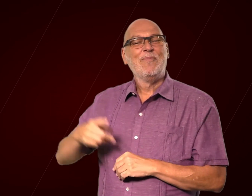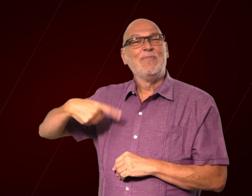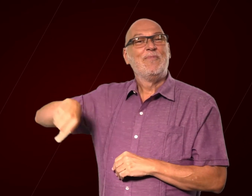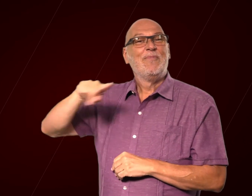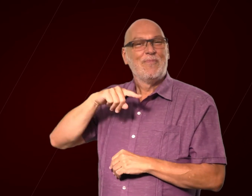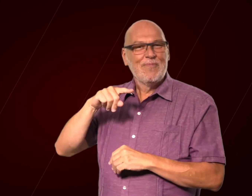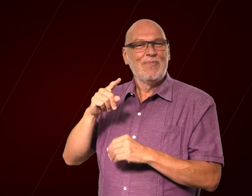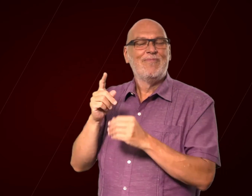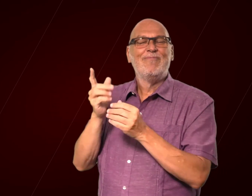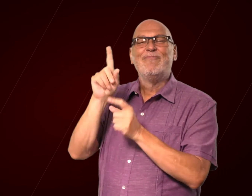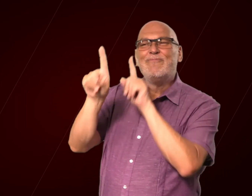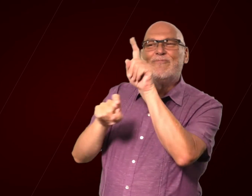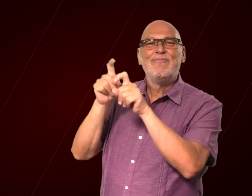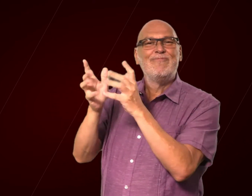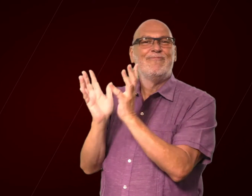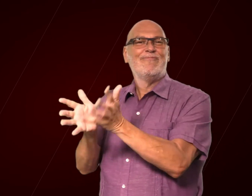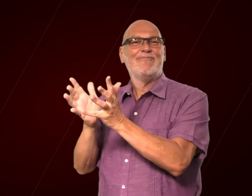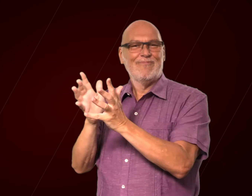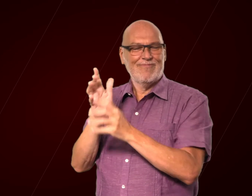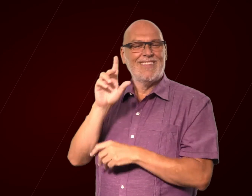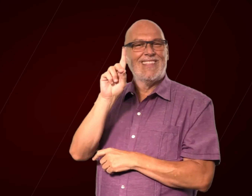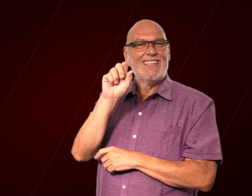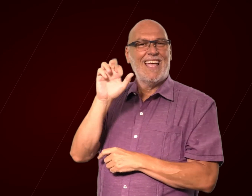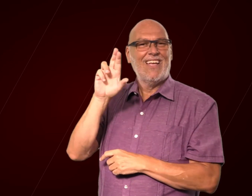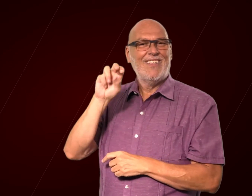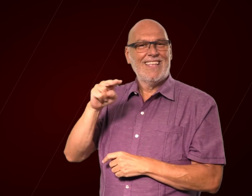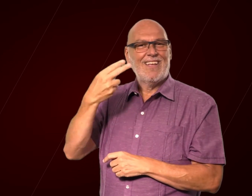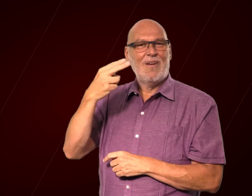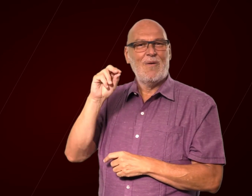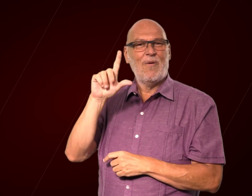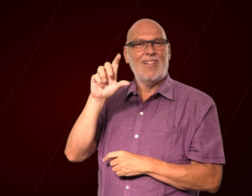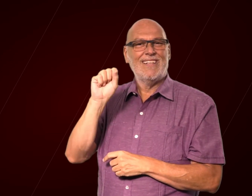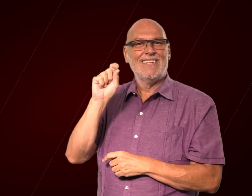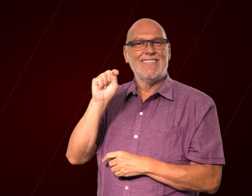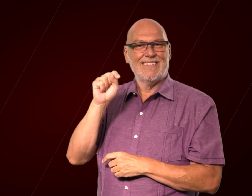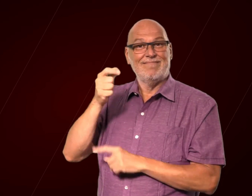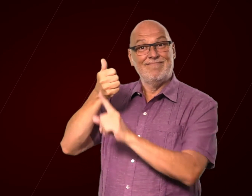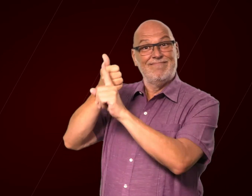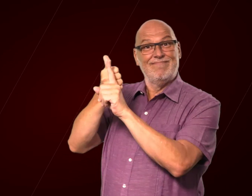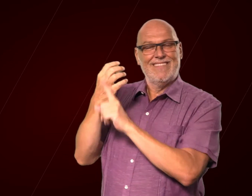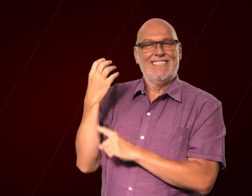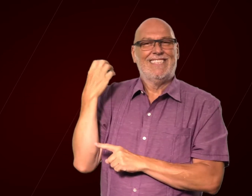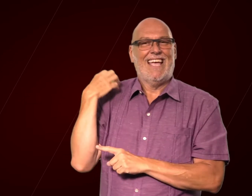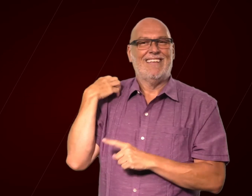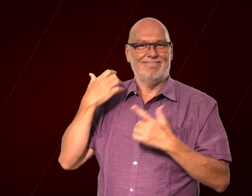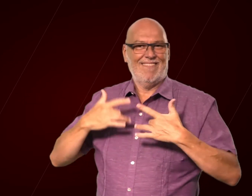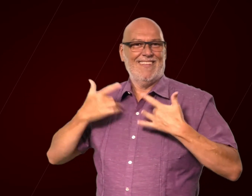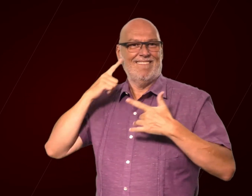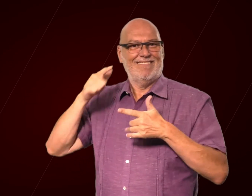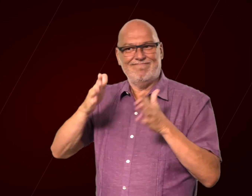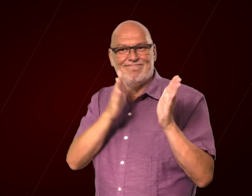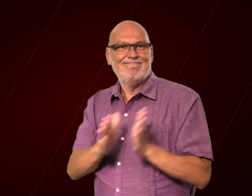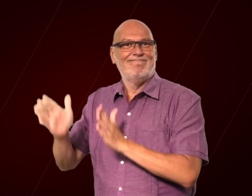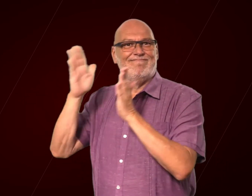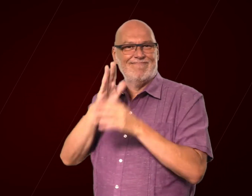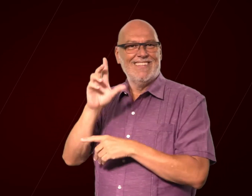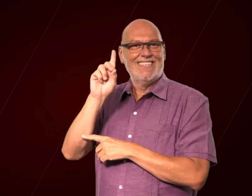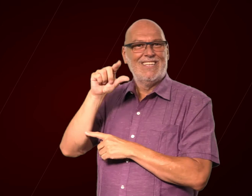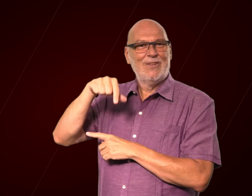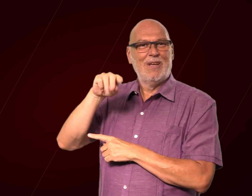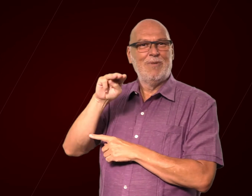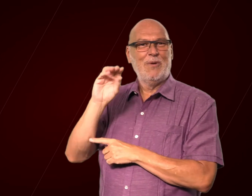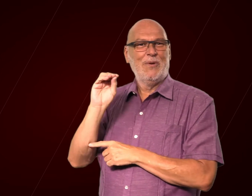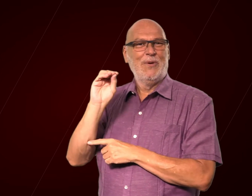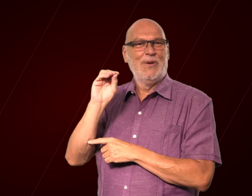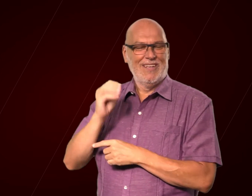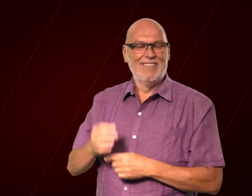DeafDots asked Darren Holst who is chairing this event about DQMO.